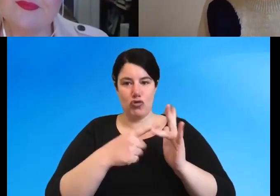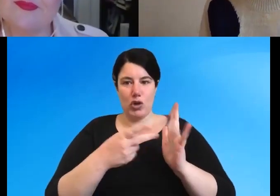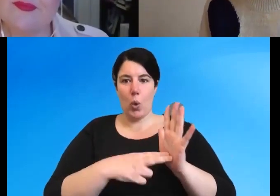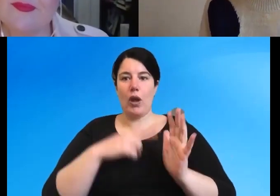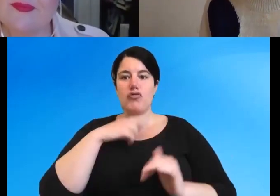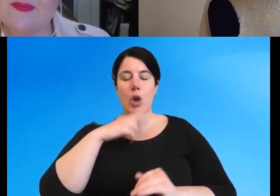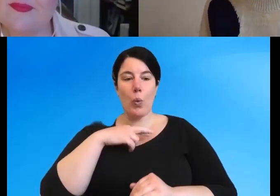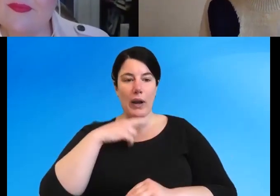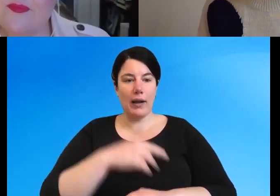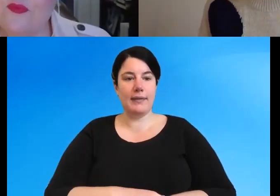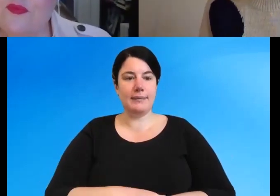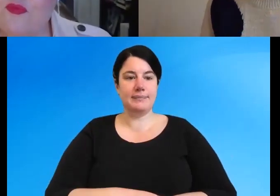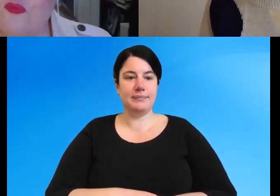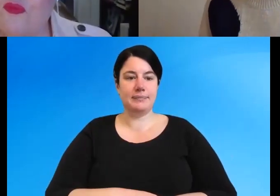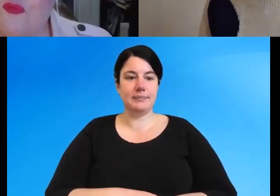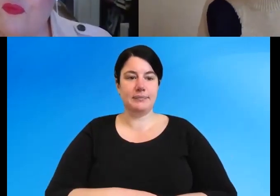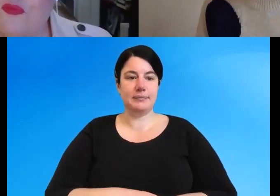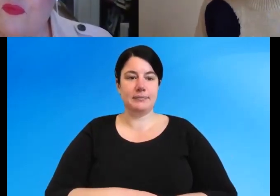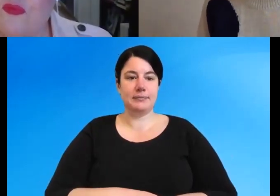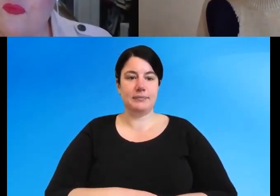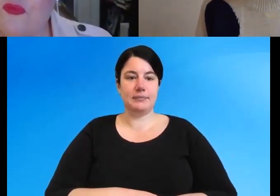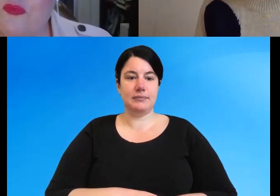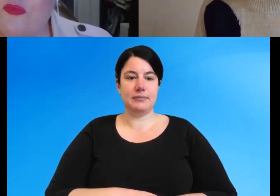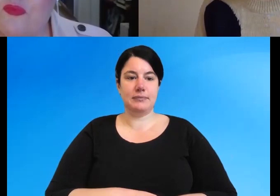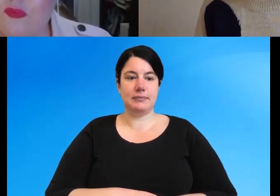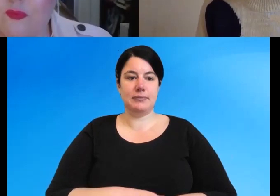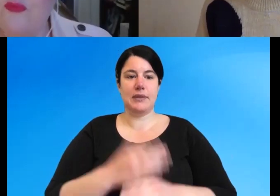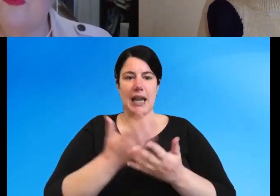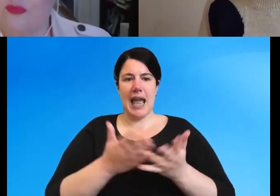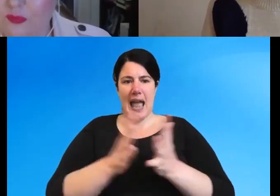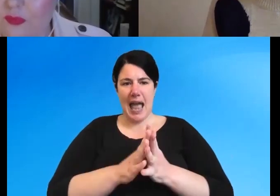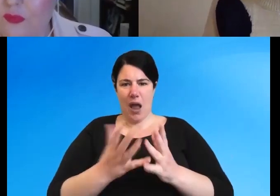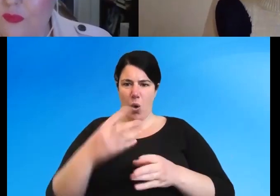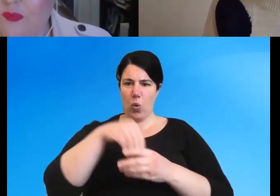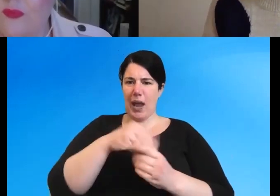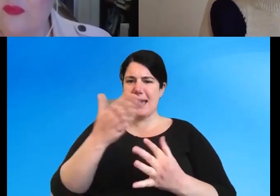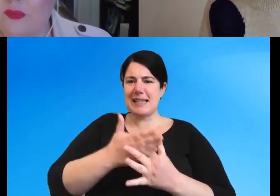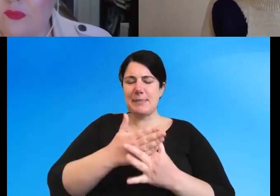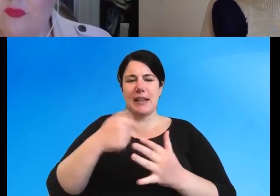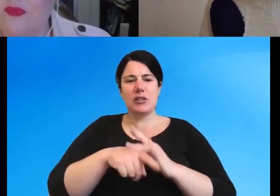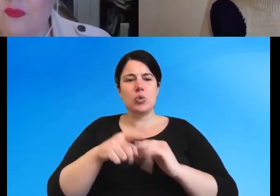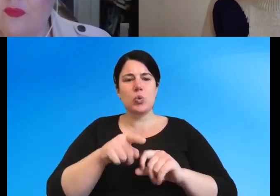"How do you factor in the accessibility of communication to the audience, as no doubt, you have seen interpreting on